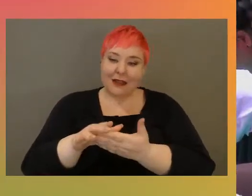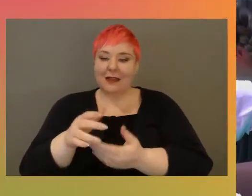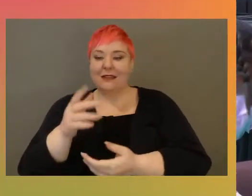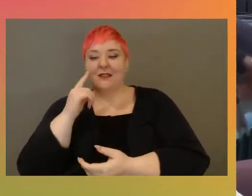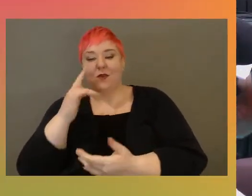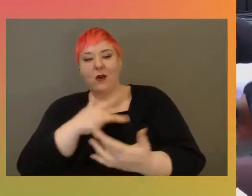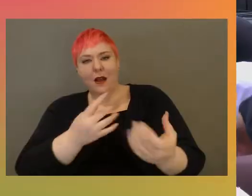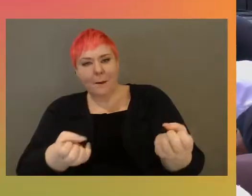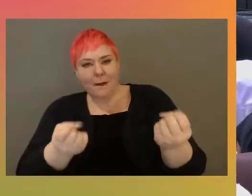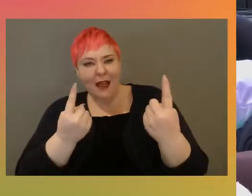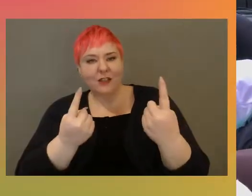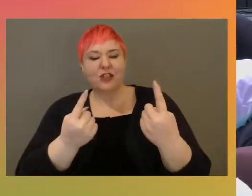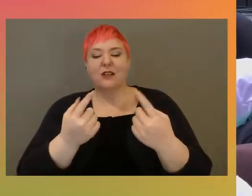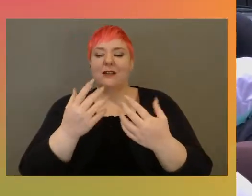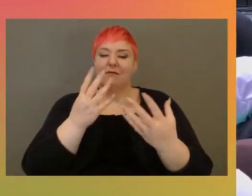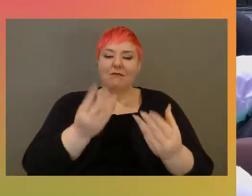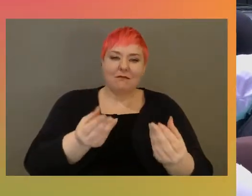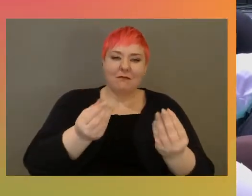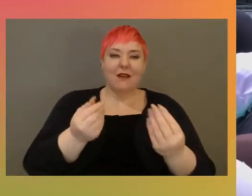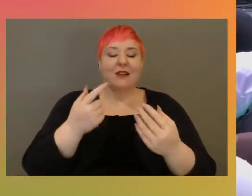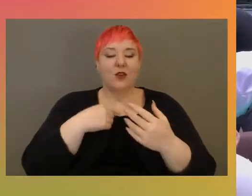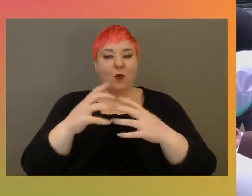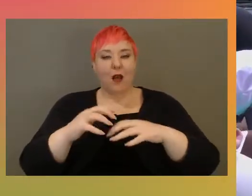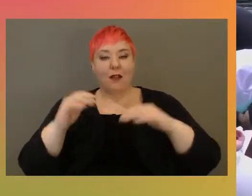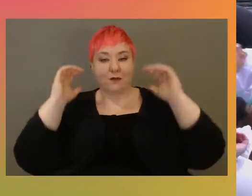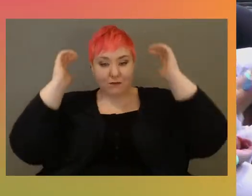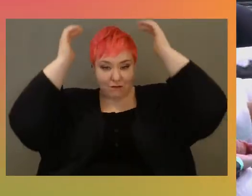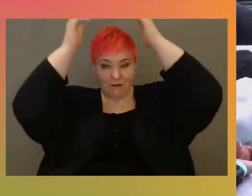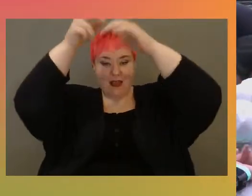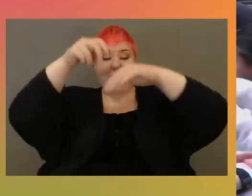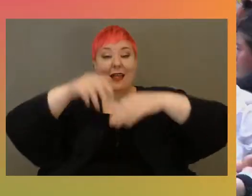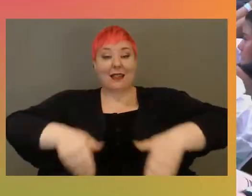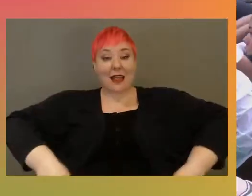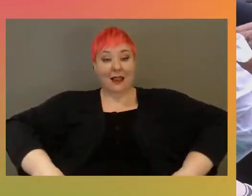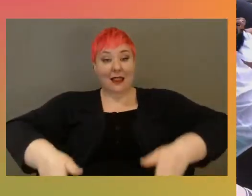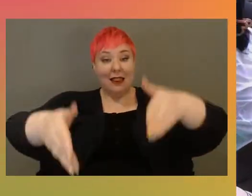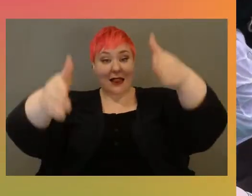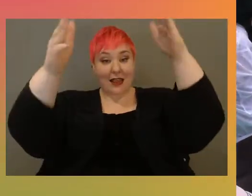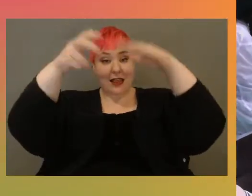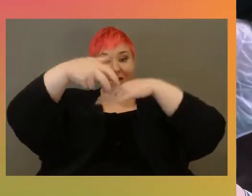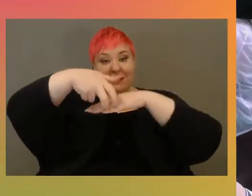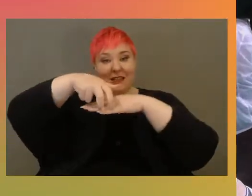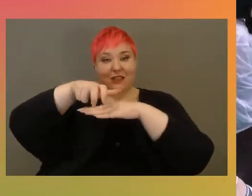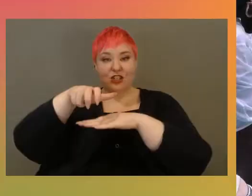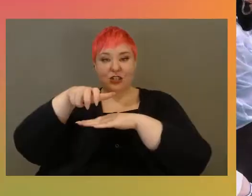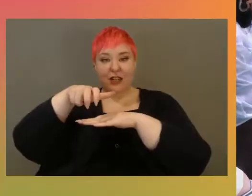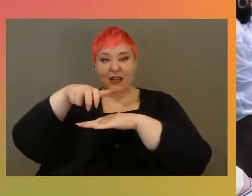YOU DON'T NEED TO TAKE WITH YOU , WHEN WE ARE PRACTICING WITH KINDNESS, WITH COMPASSION.